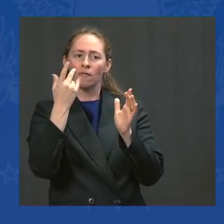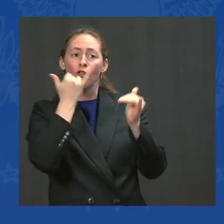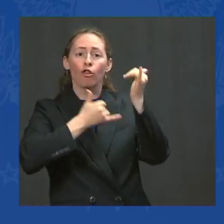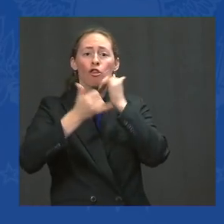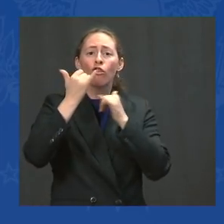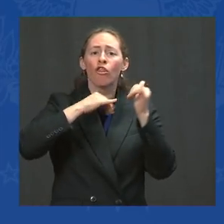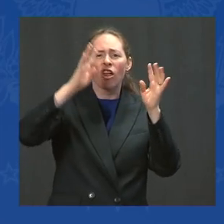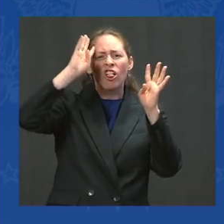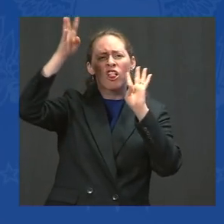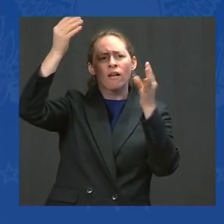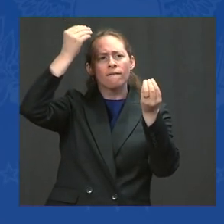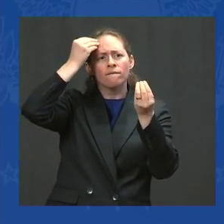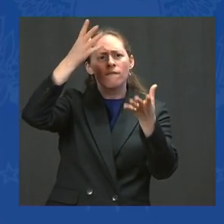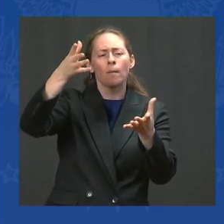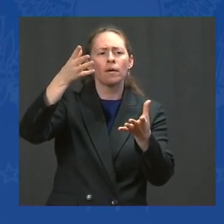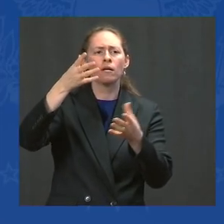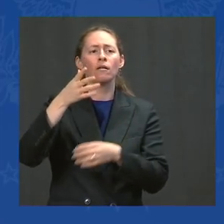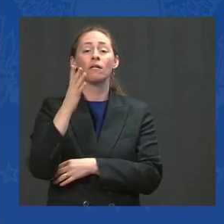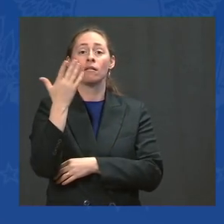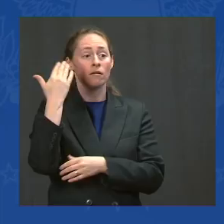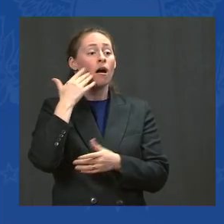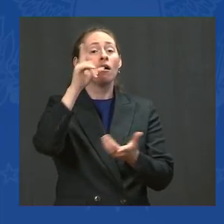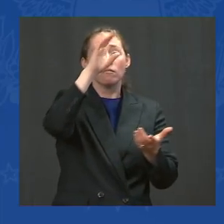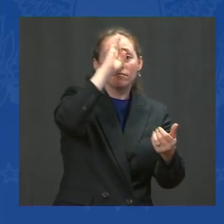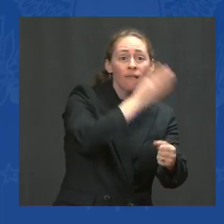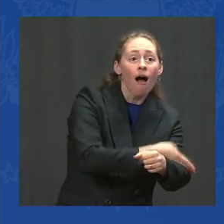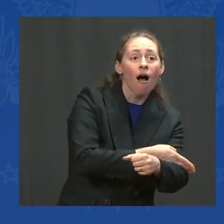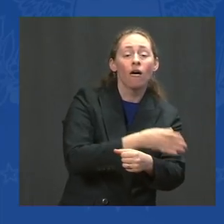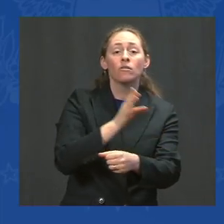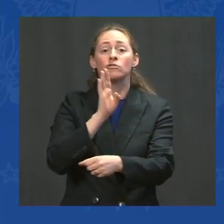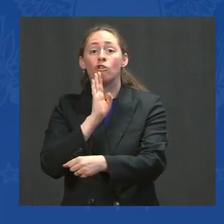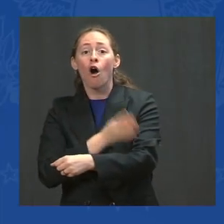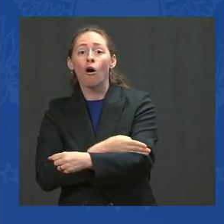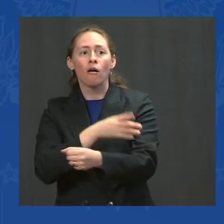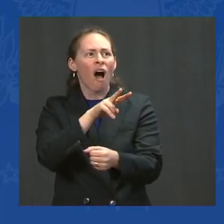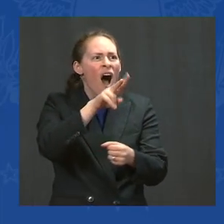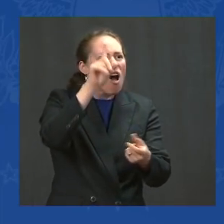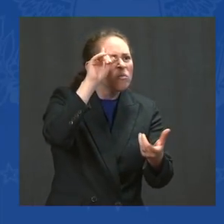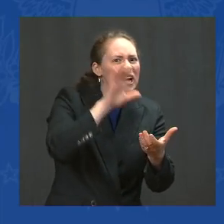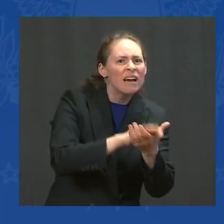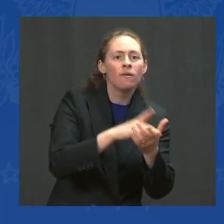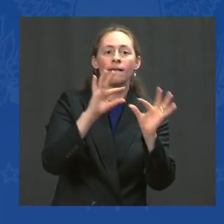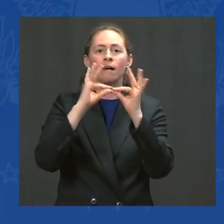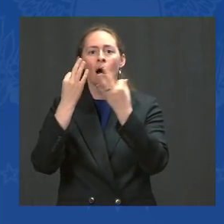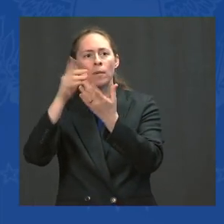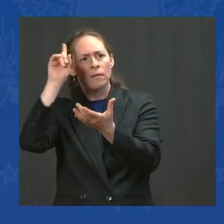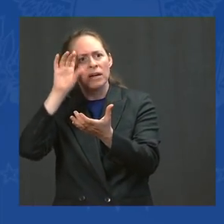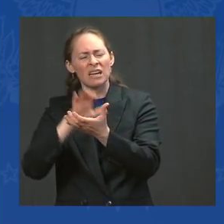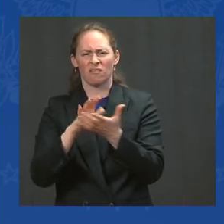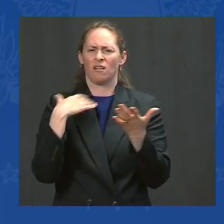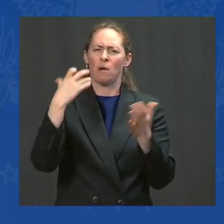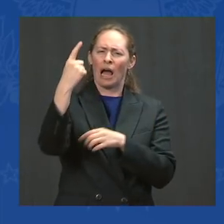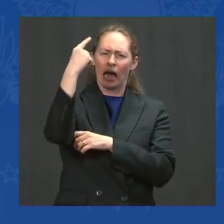your daughter, your relatives, someone you love. That's what I'm asking. All the way in the back. The Press: Yes, thank you, Mr. President.